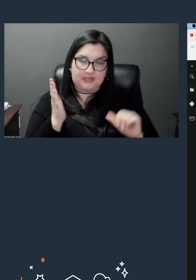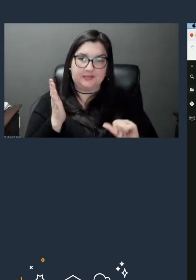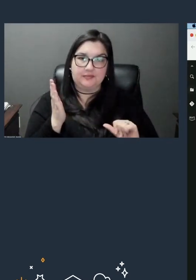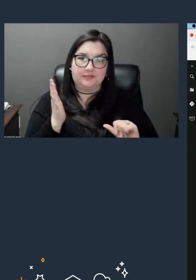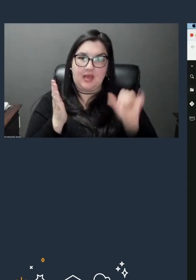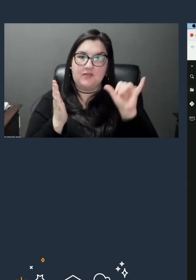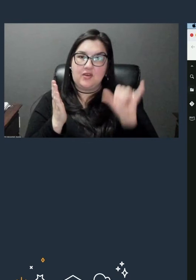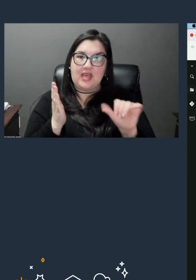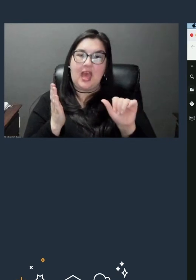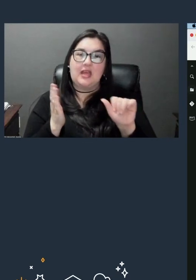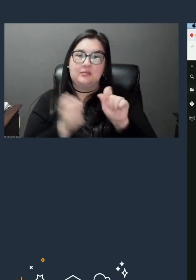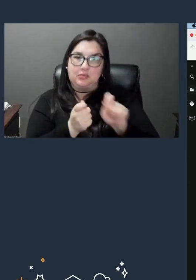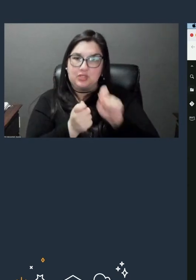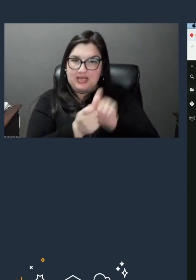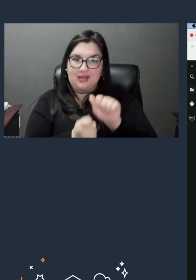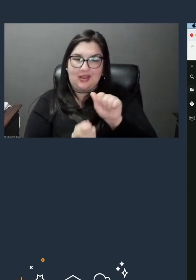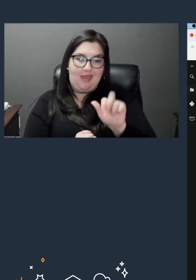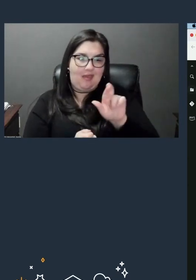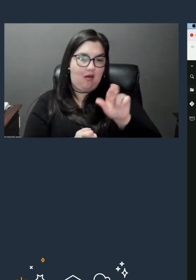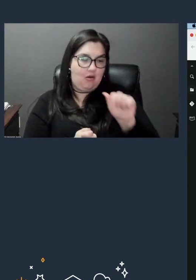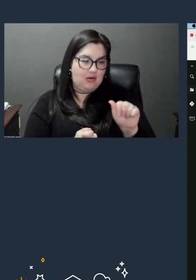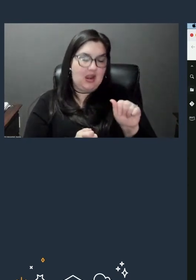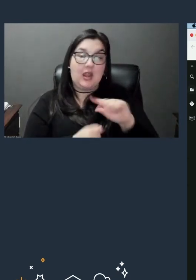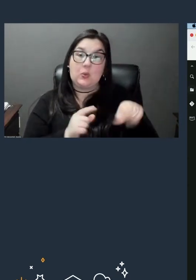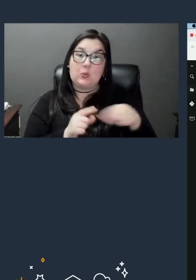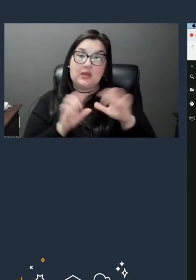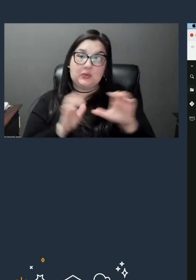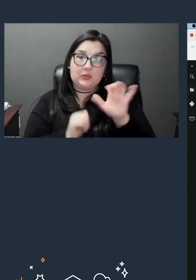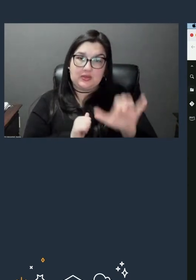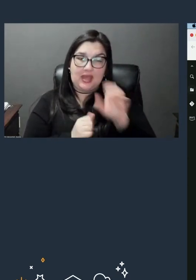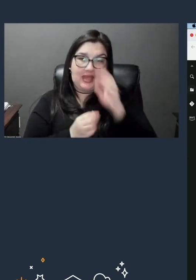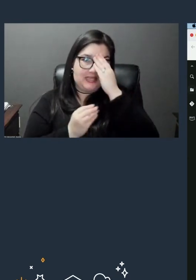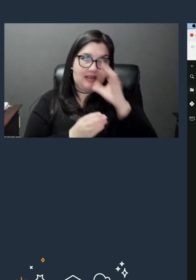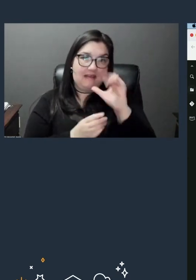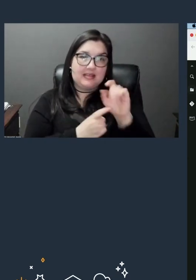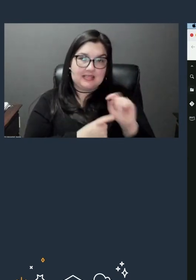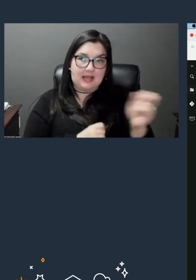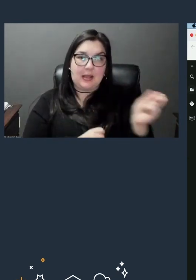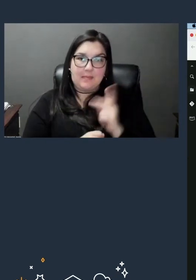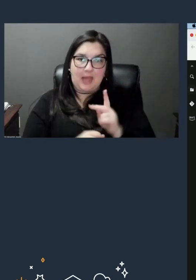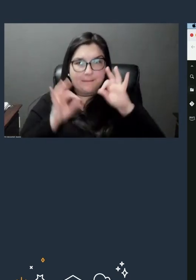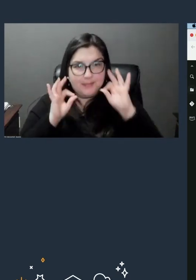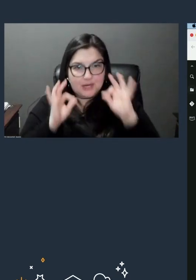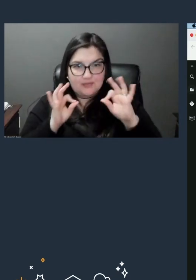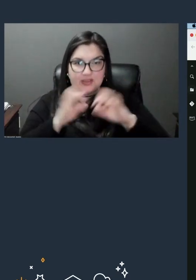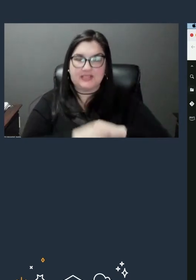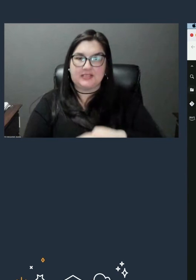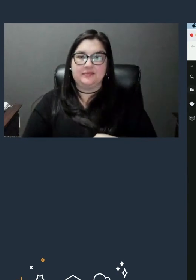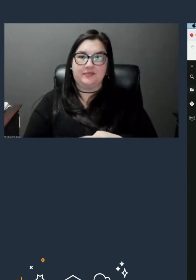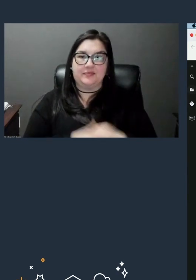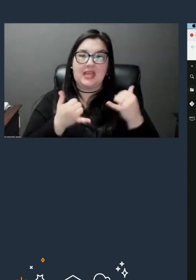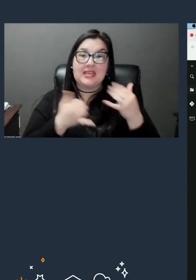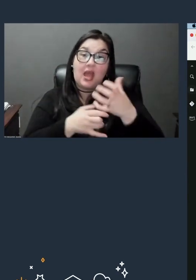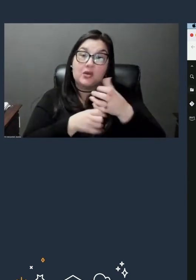And when I do that, my data set is returned at 35 MB. Perfect. Now let's do a GET object on the same bucket ARN